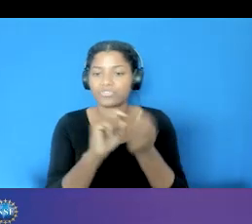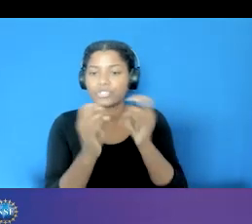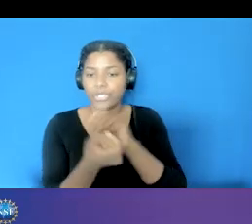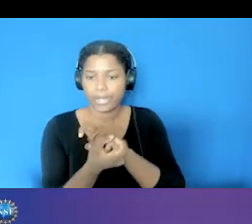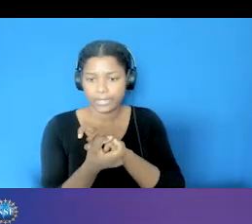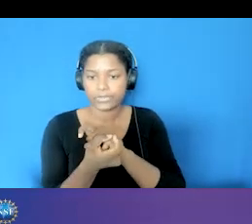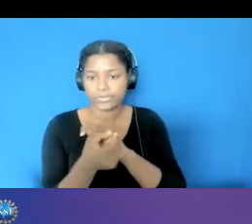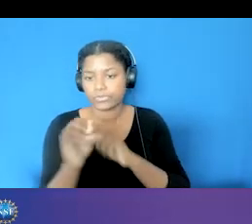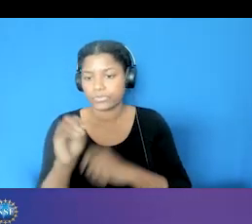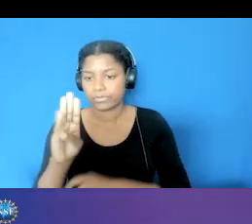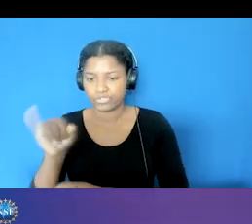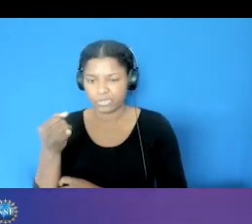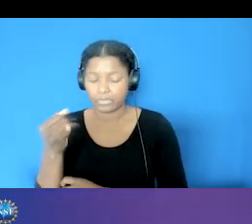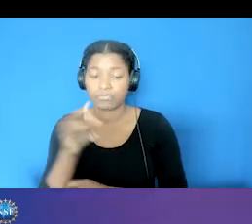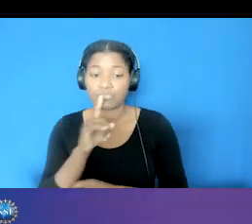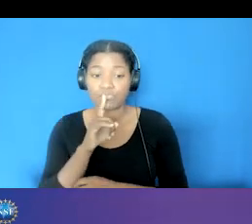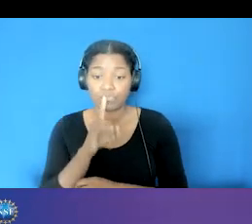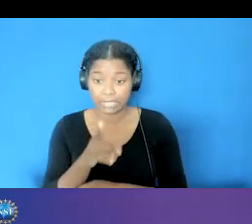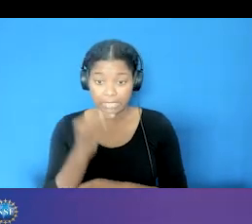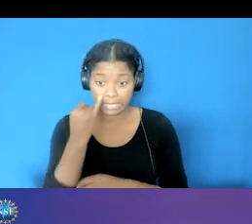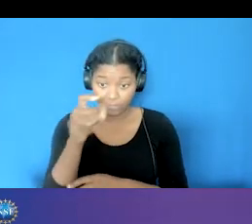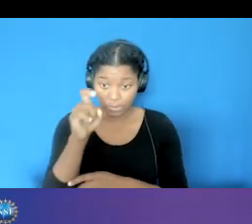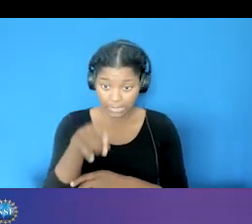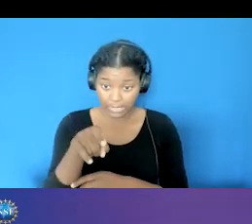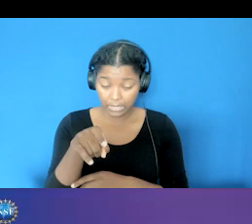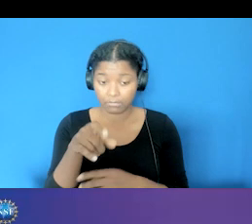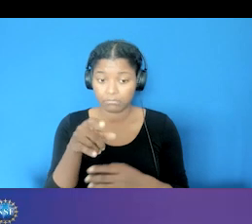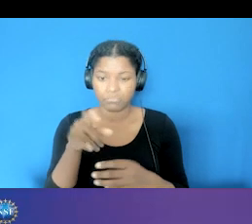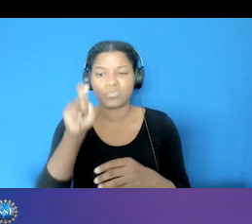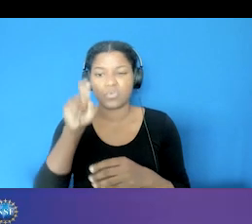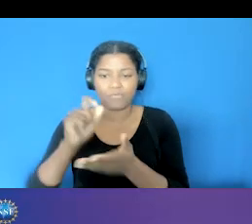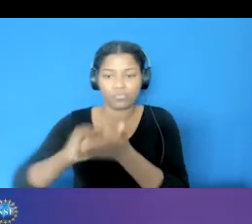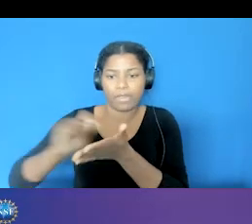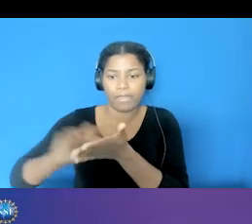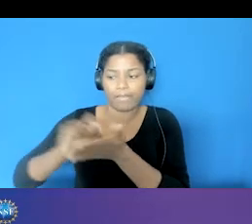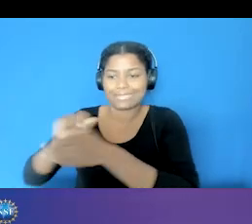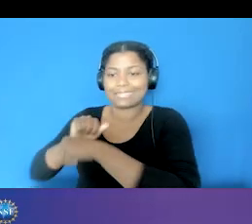Those two items require prior written approval from an NSF program officer.